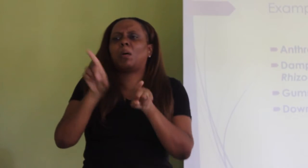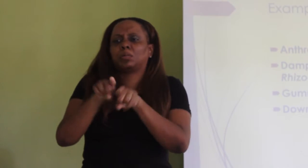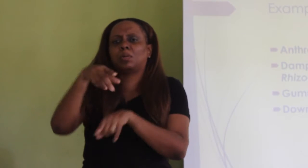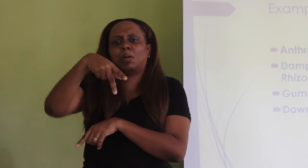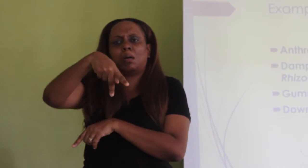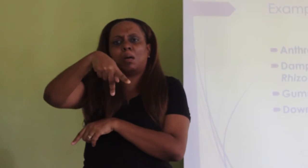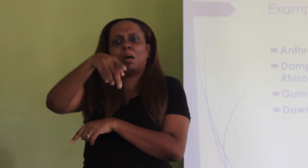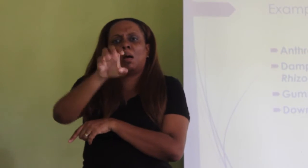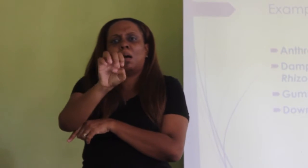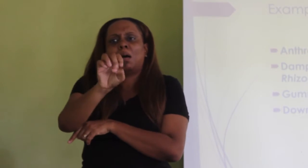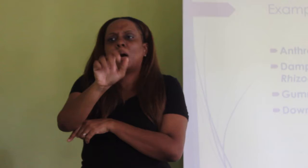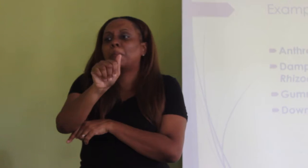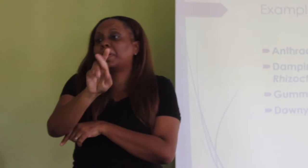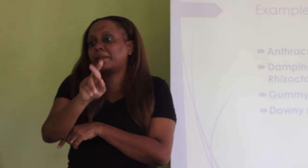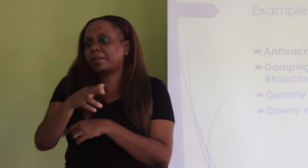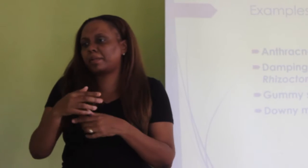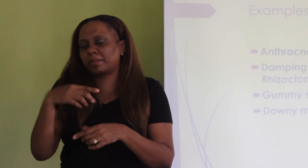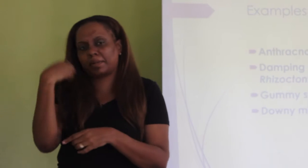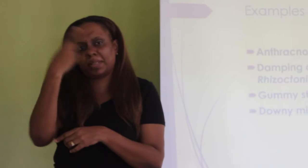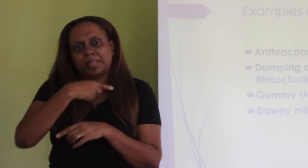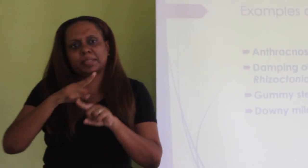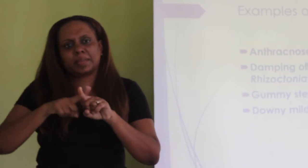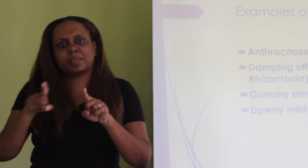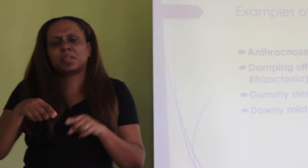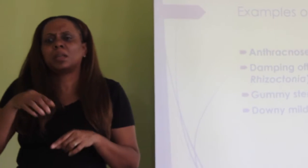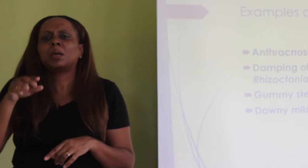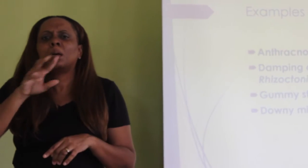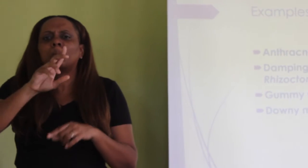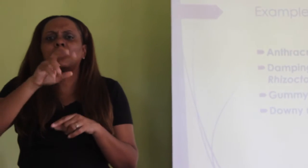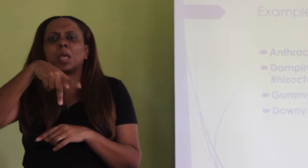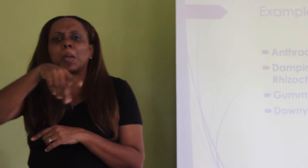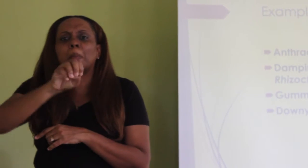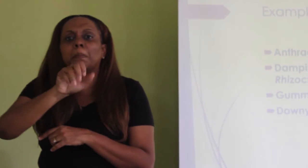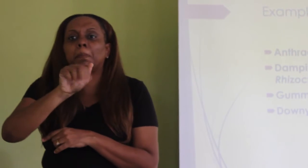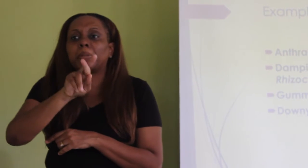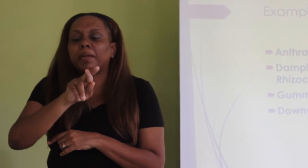um normally it's on the purely you see the prairies mellow at the tips and around the